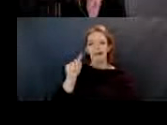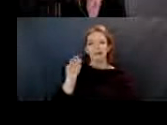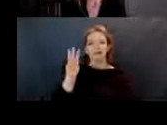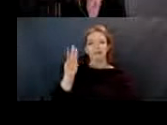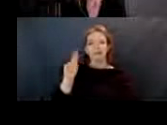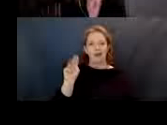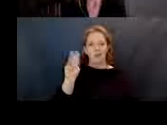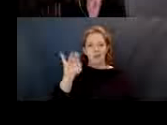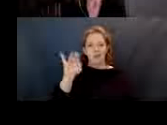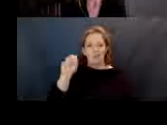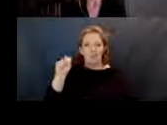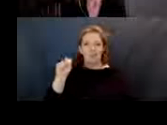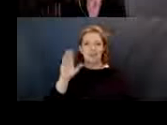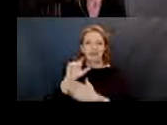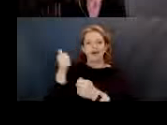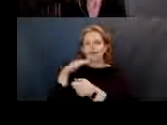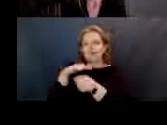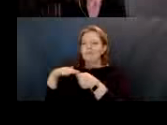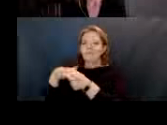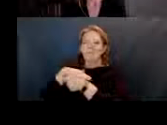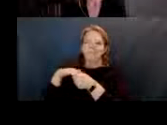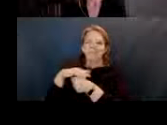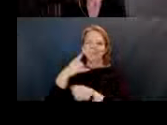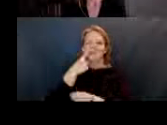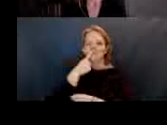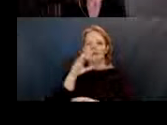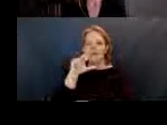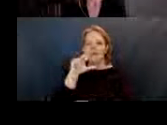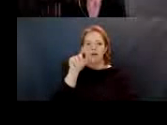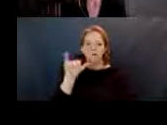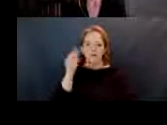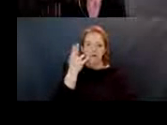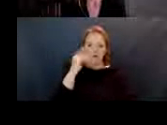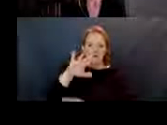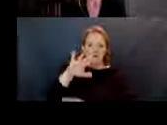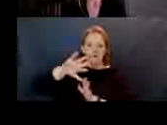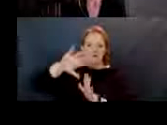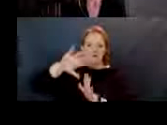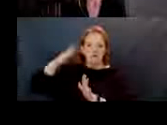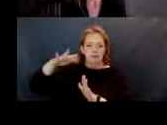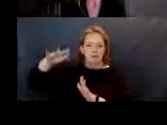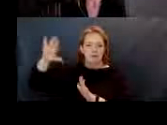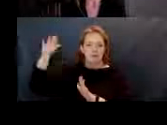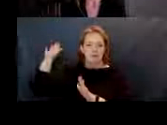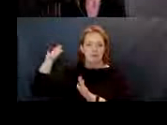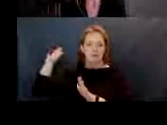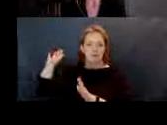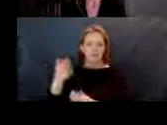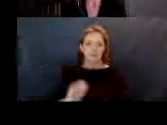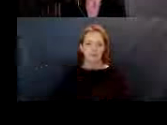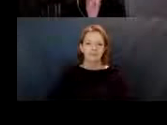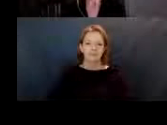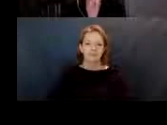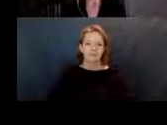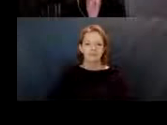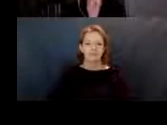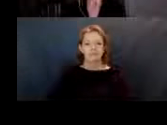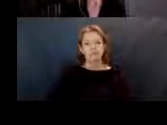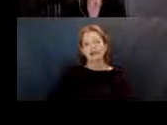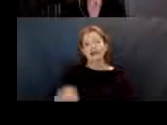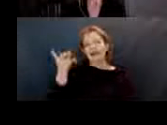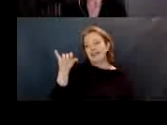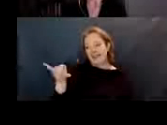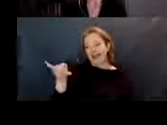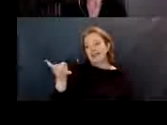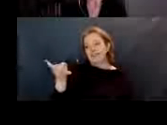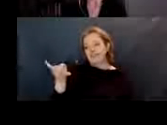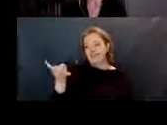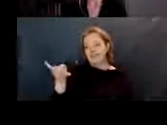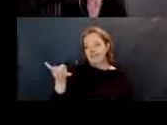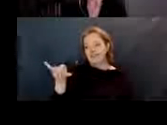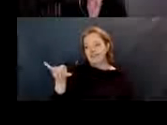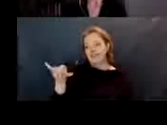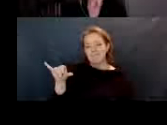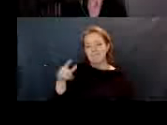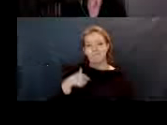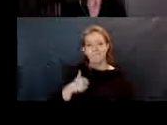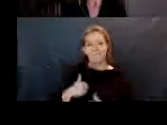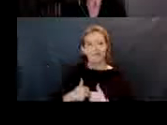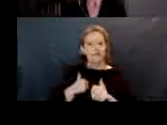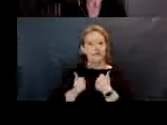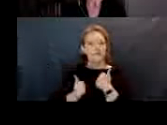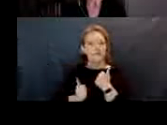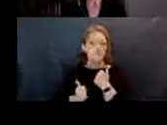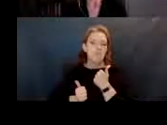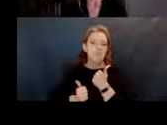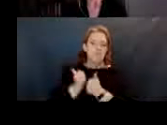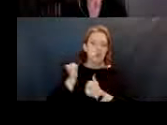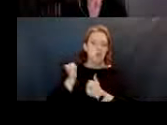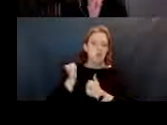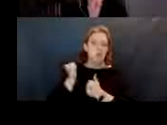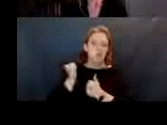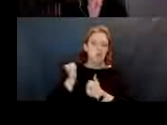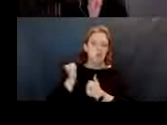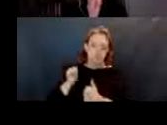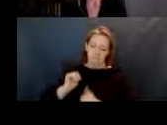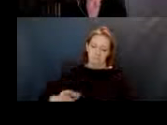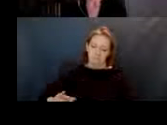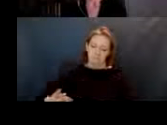Counties: Red Clay Hill Counties, where most of my life has been benefited from.